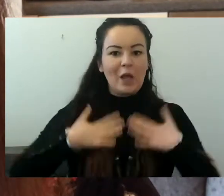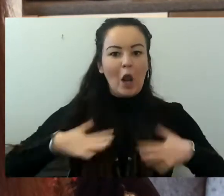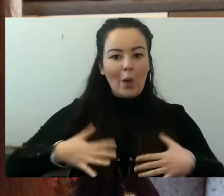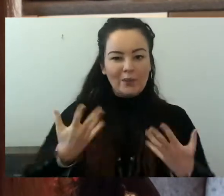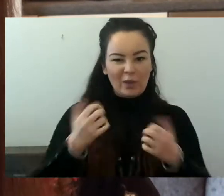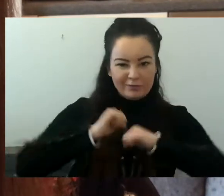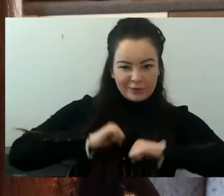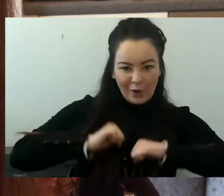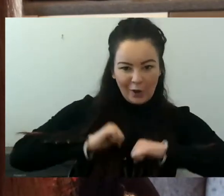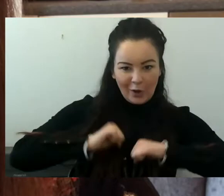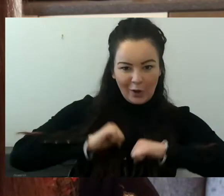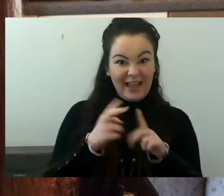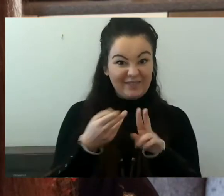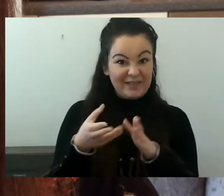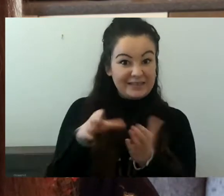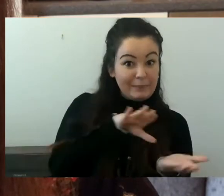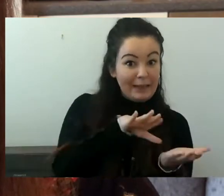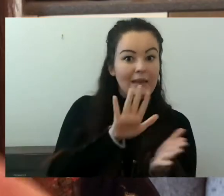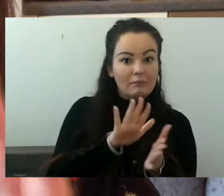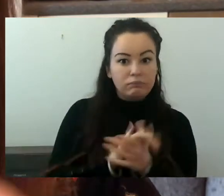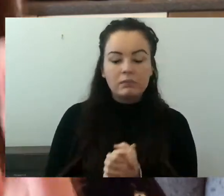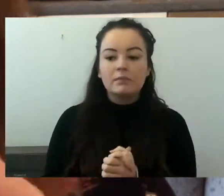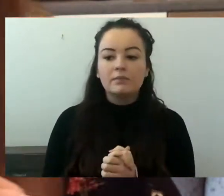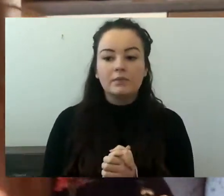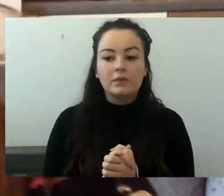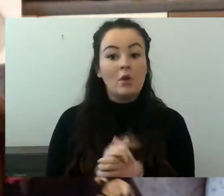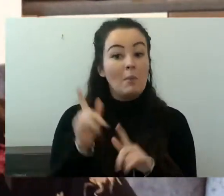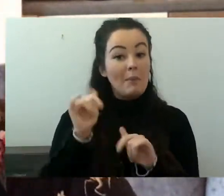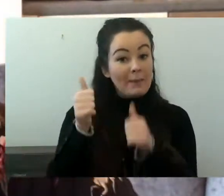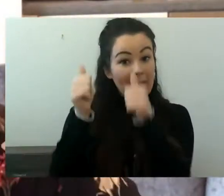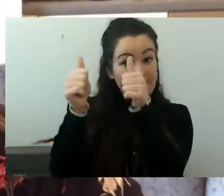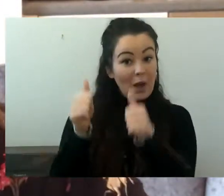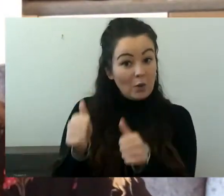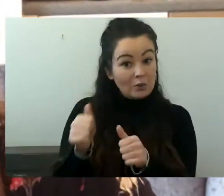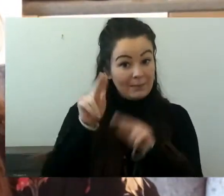or furnishings if we spill any so poster paints might be a little bit